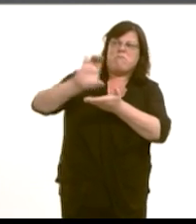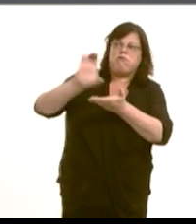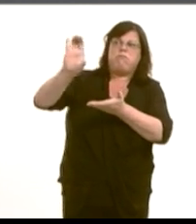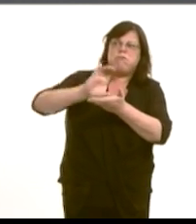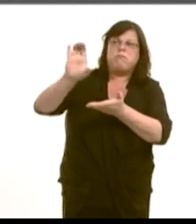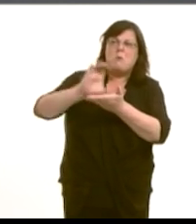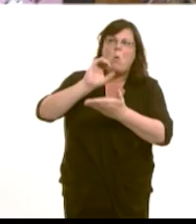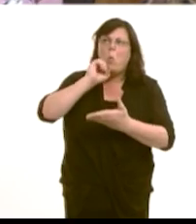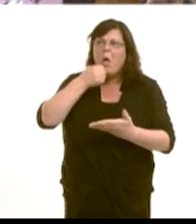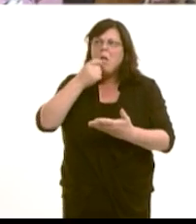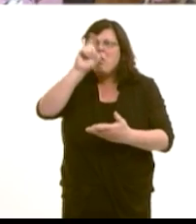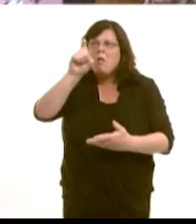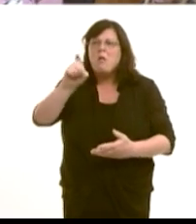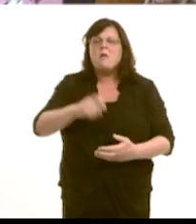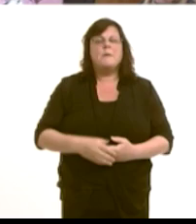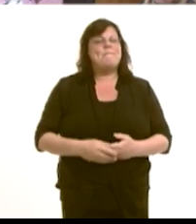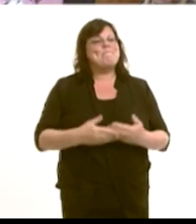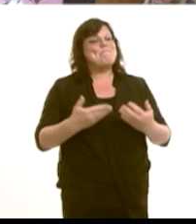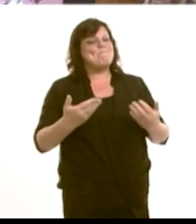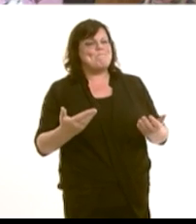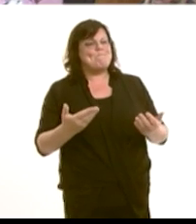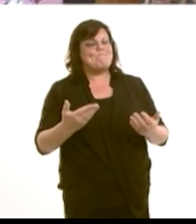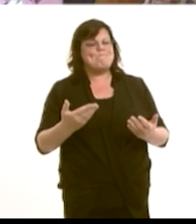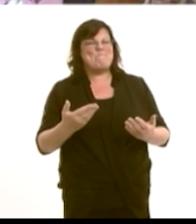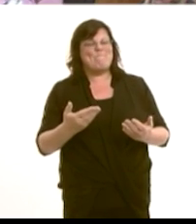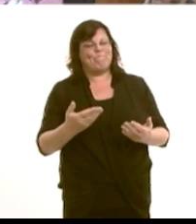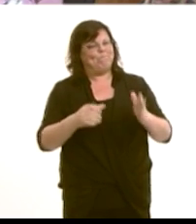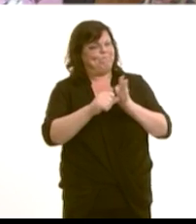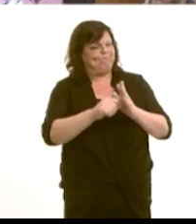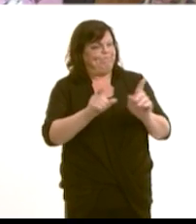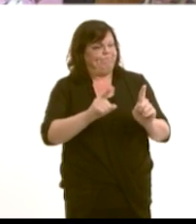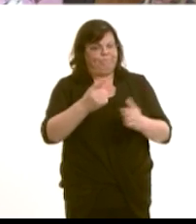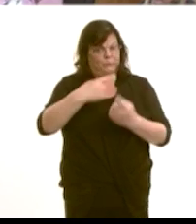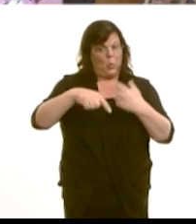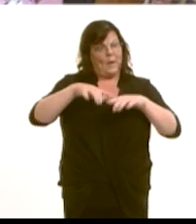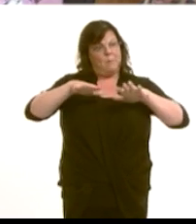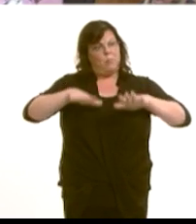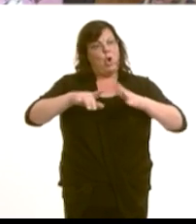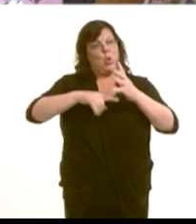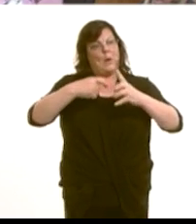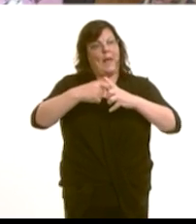Carwyn Jones: As things stand, as soon as the United Kingdom leaves the European Union,